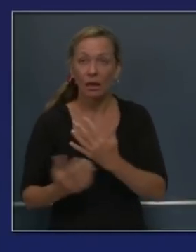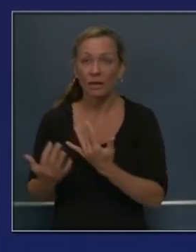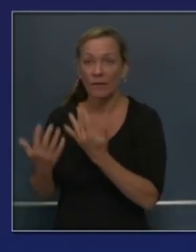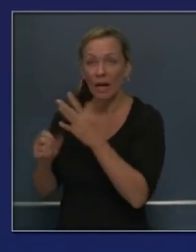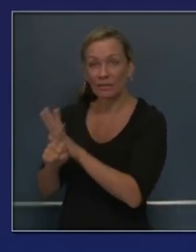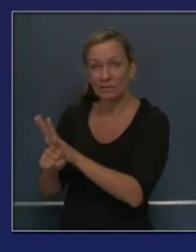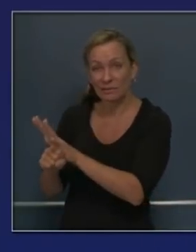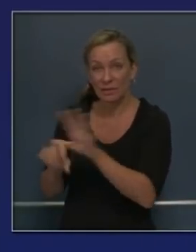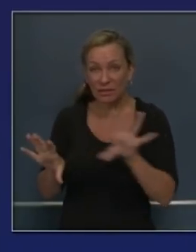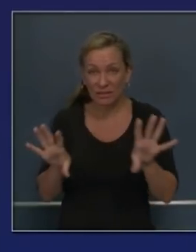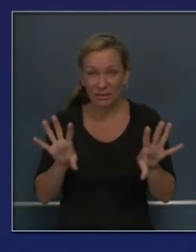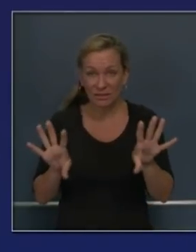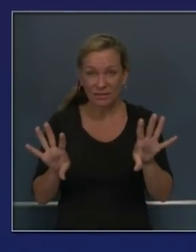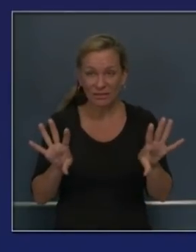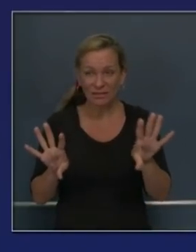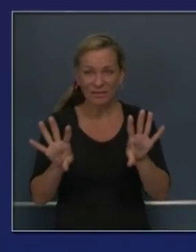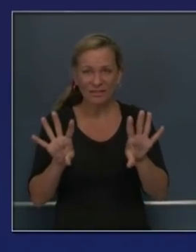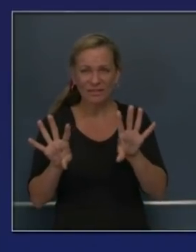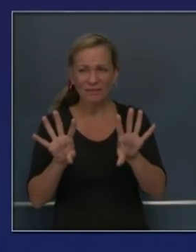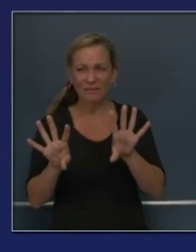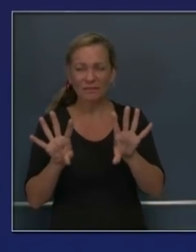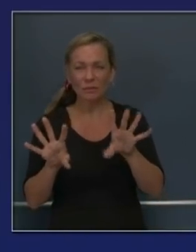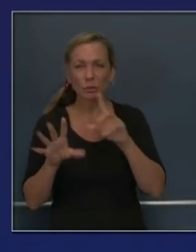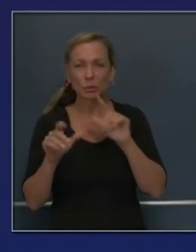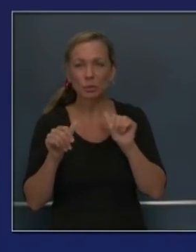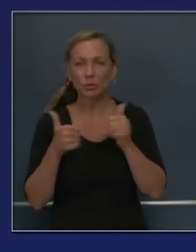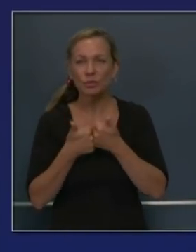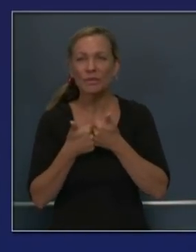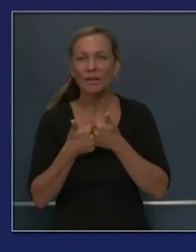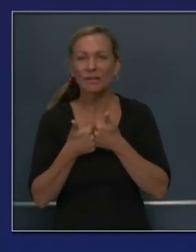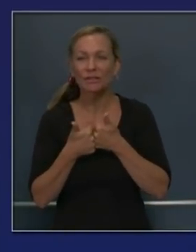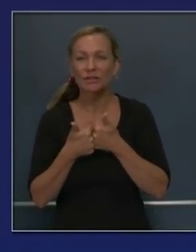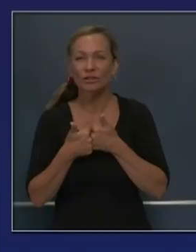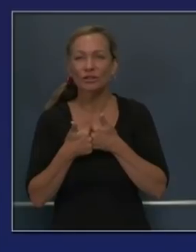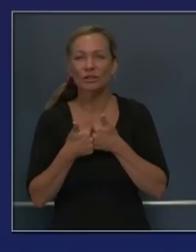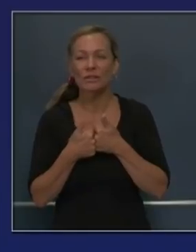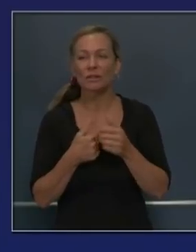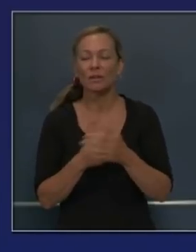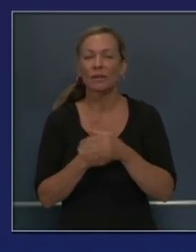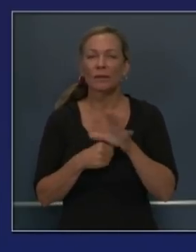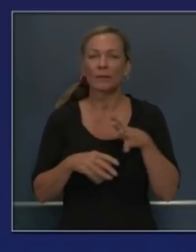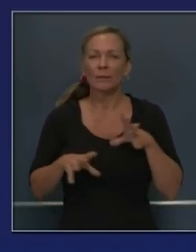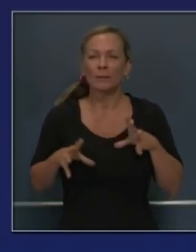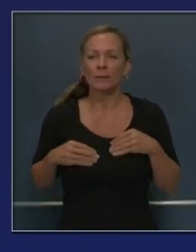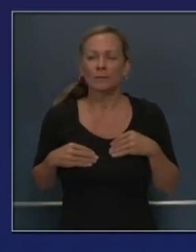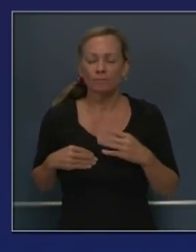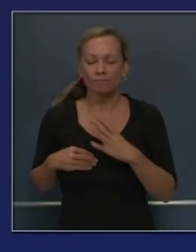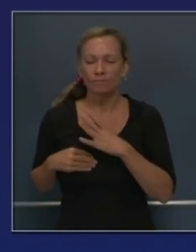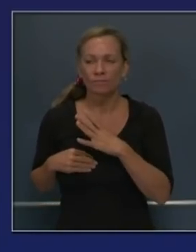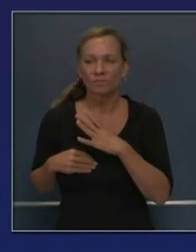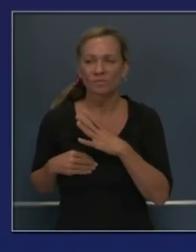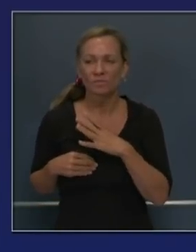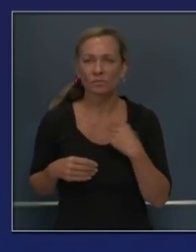THIS HISTORIC PANDEMIC OF COVID- 19 THAT HAS NOT GONE AWAY. THAT MAKES SOME OF OUR WILDFIRE